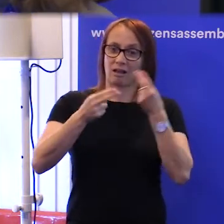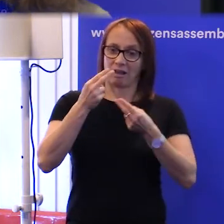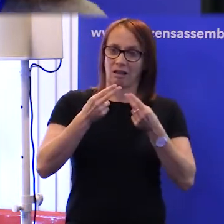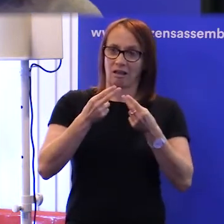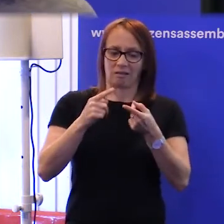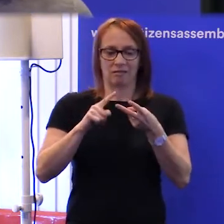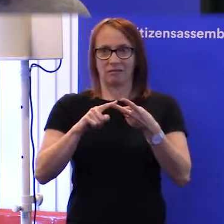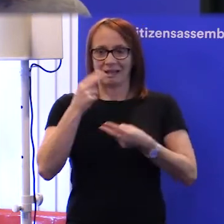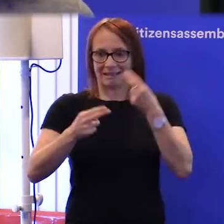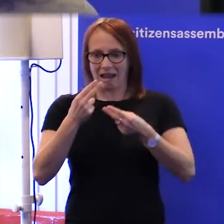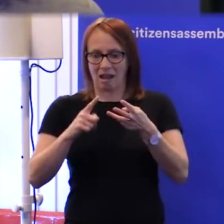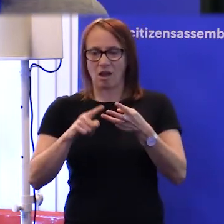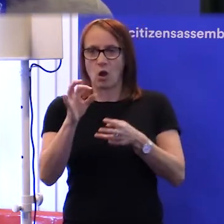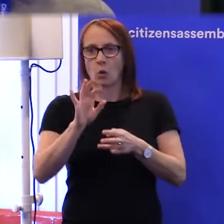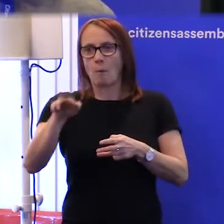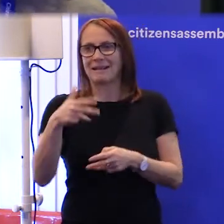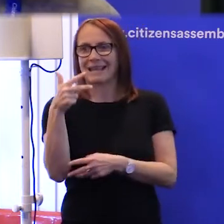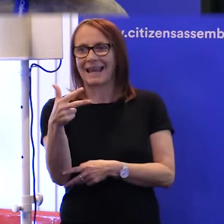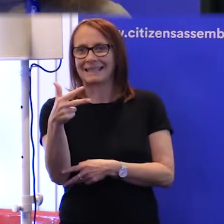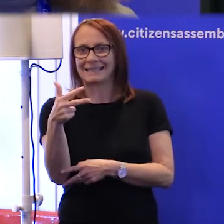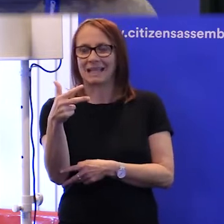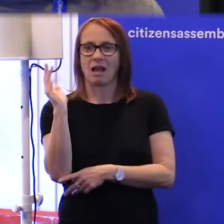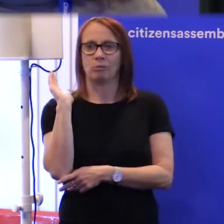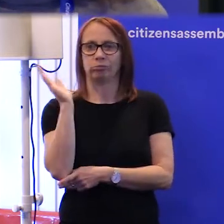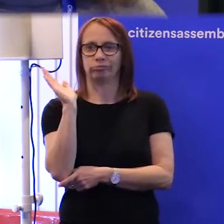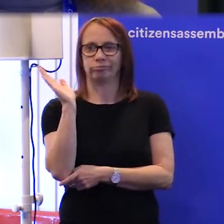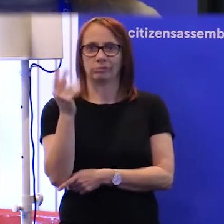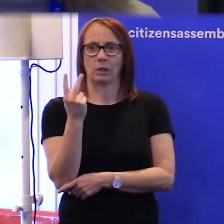8:00 we'll have the presentations and then we'll be able to metaphorically and